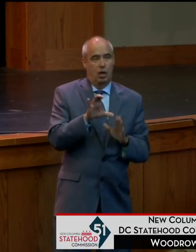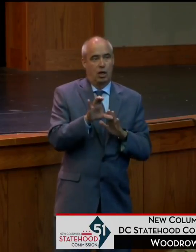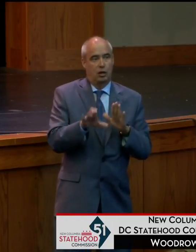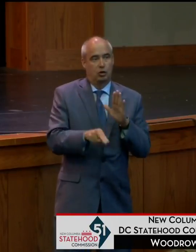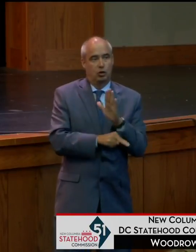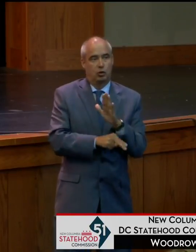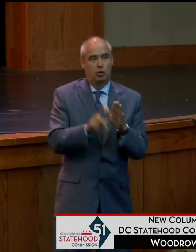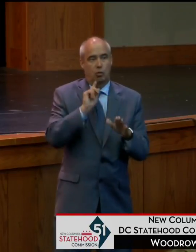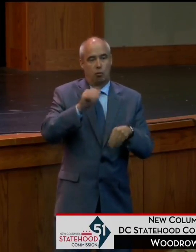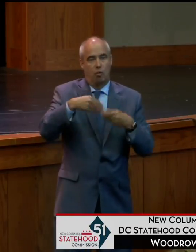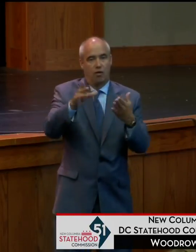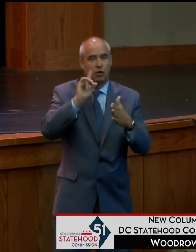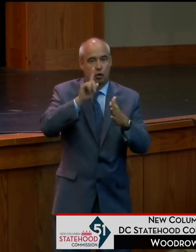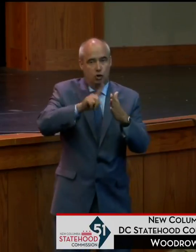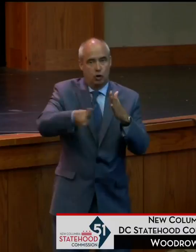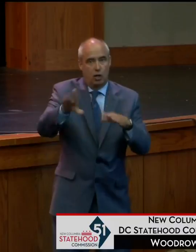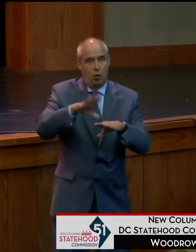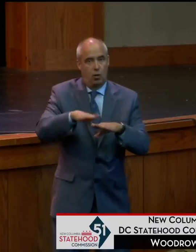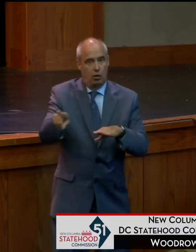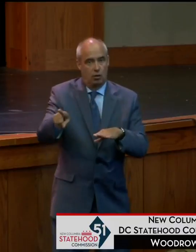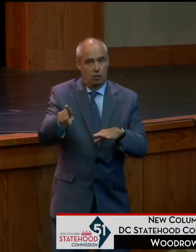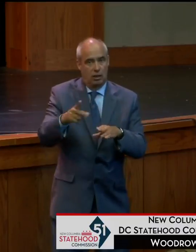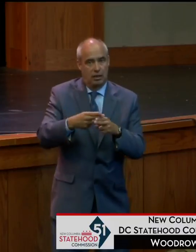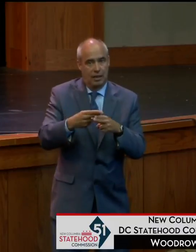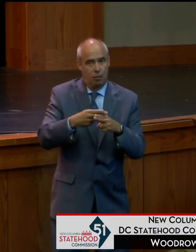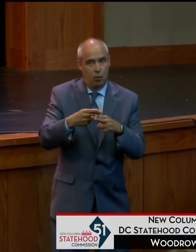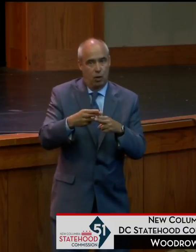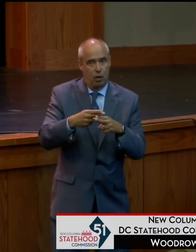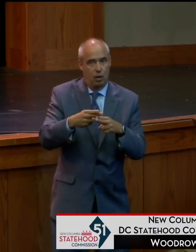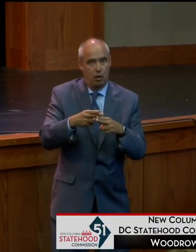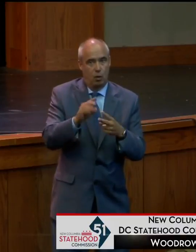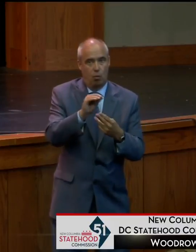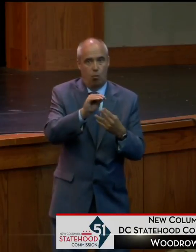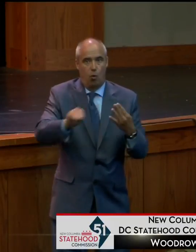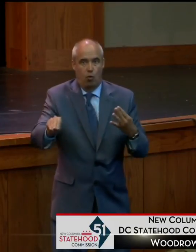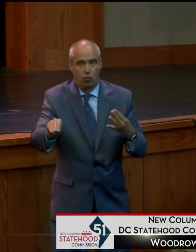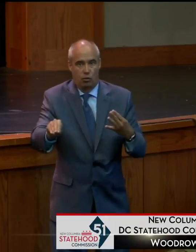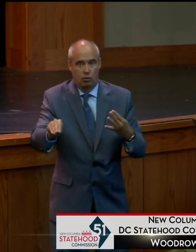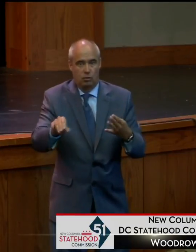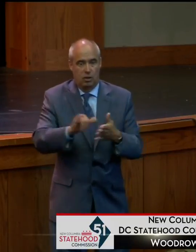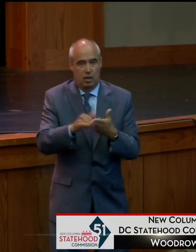PROVIDES A CHECK ON THE TEMPORARY MOOD THAT HAPPENS.